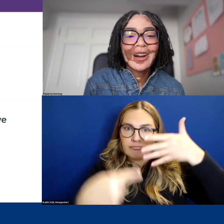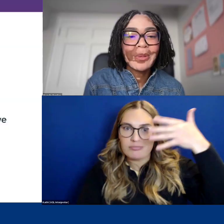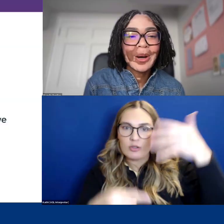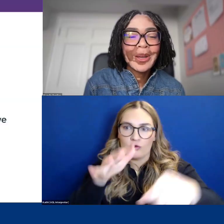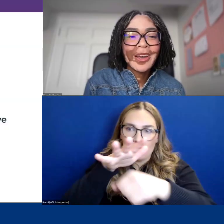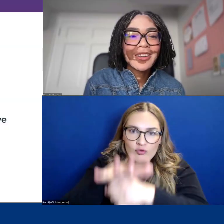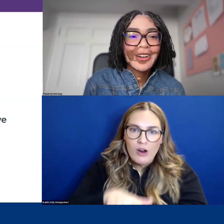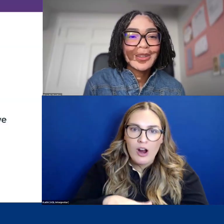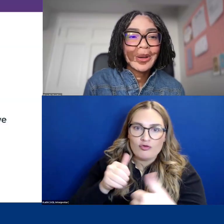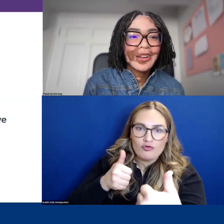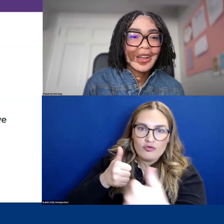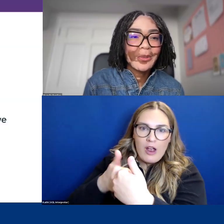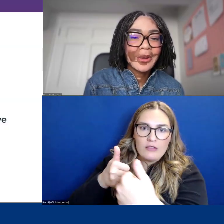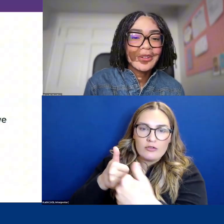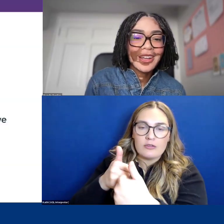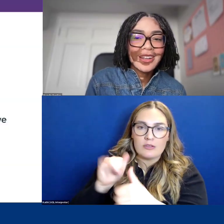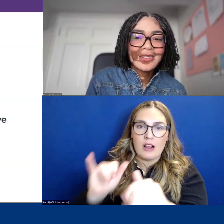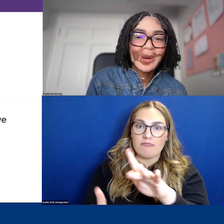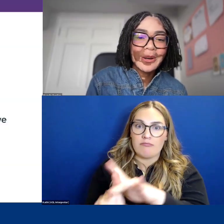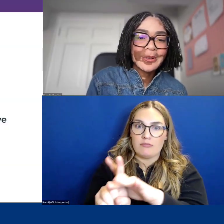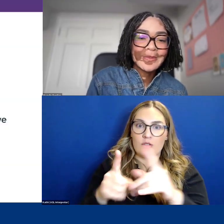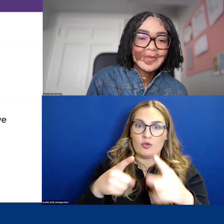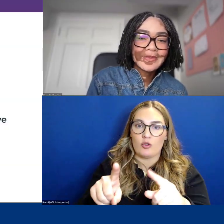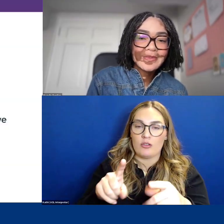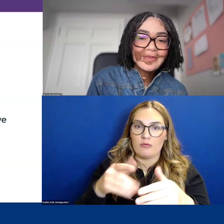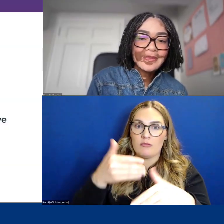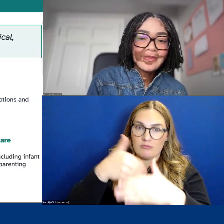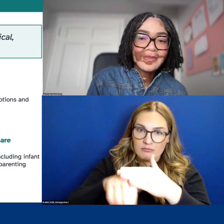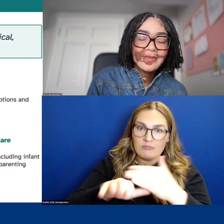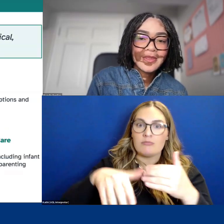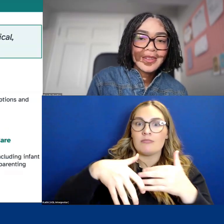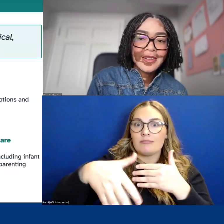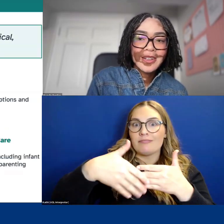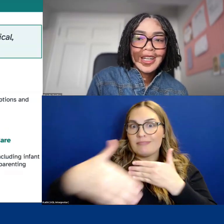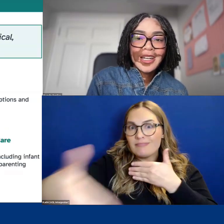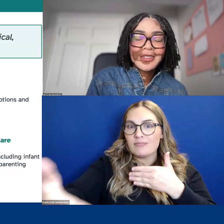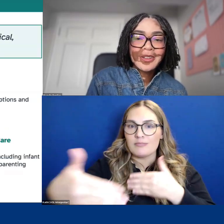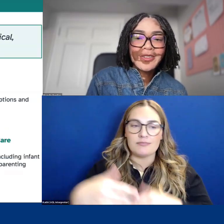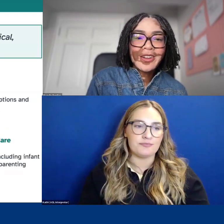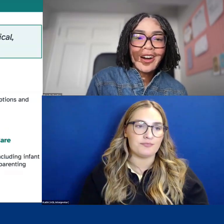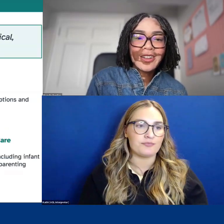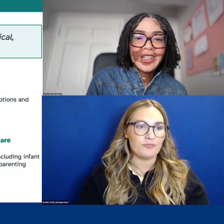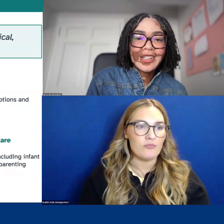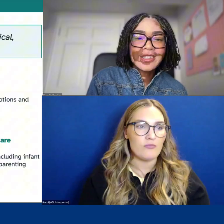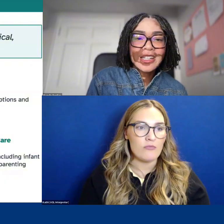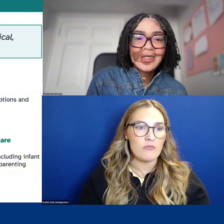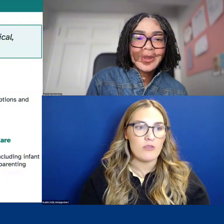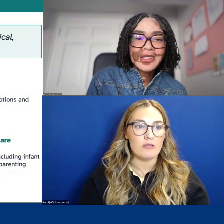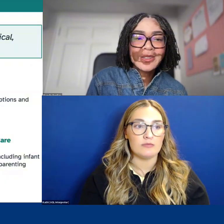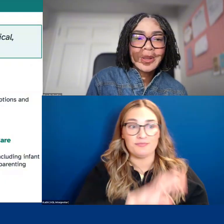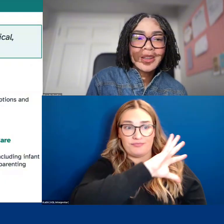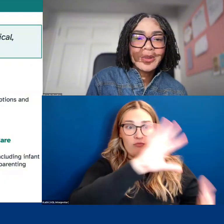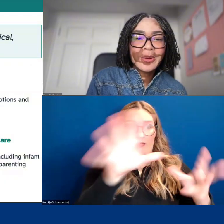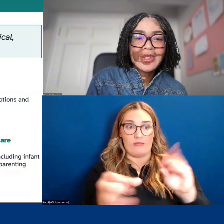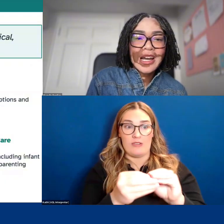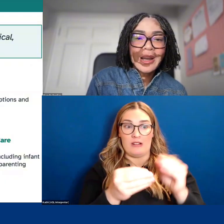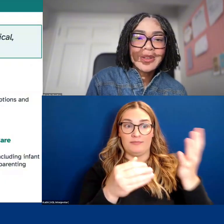that come up during the perinatal period as well. And so given all of this, I just wanted to spend a little bit of time